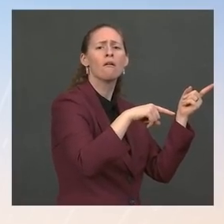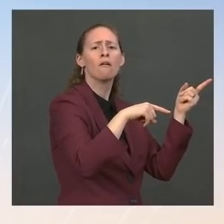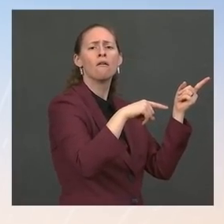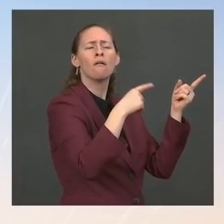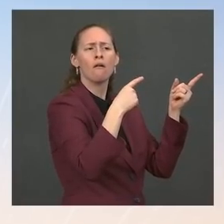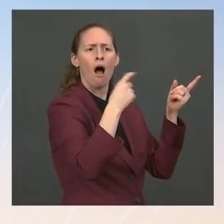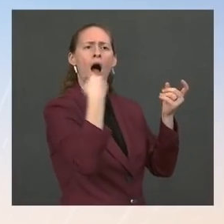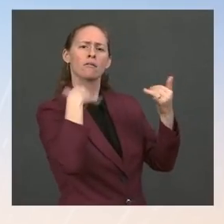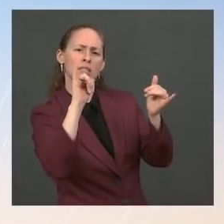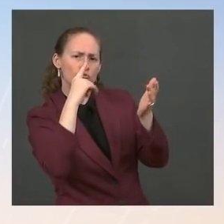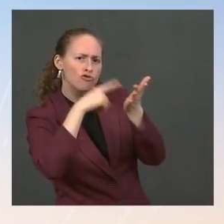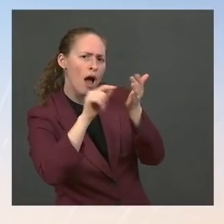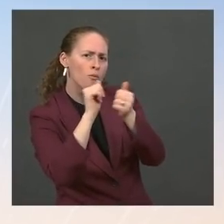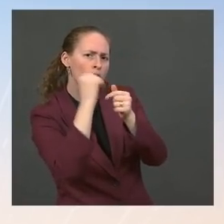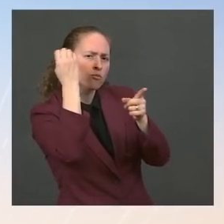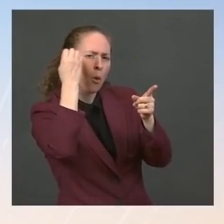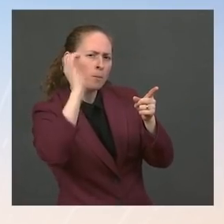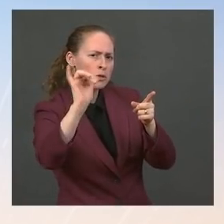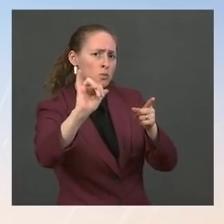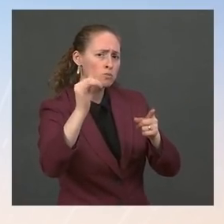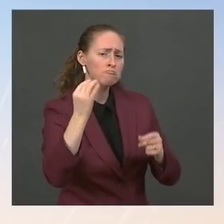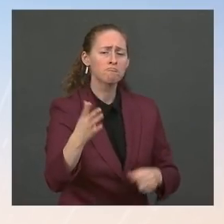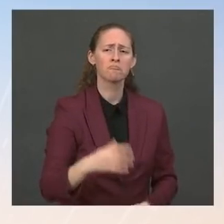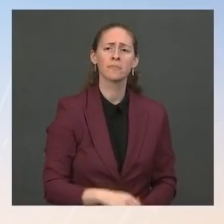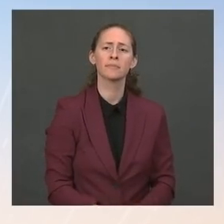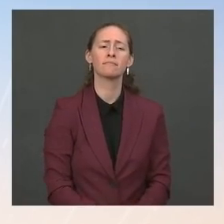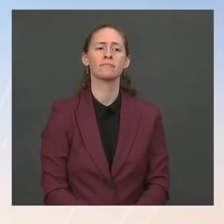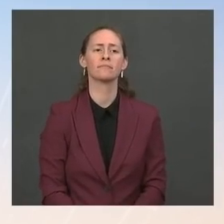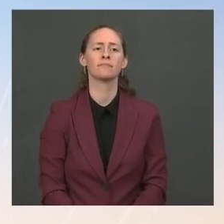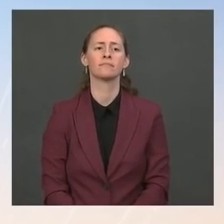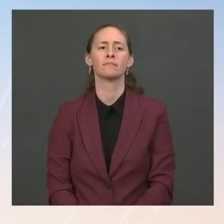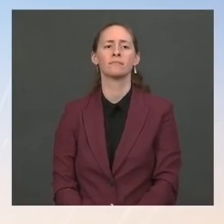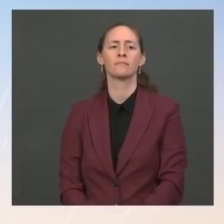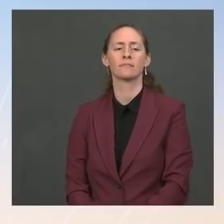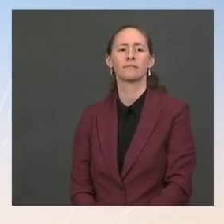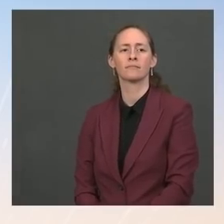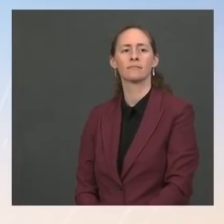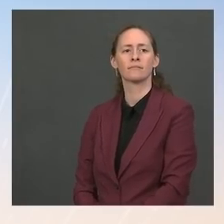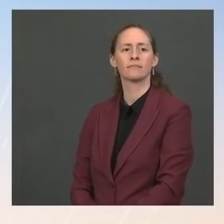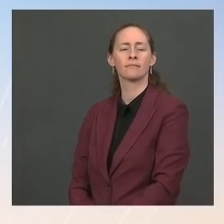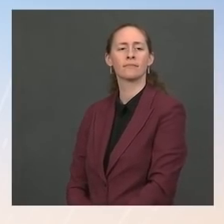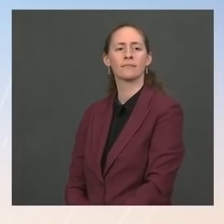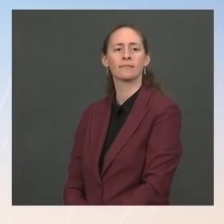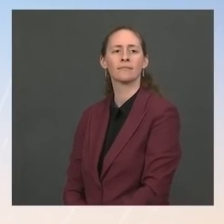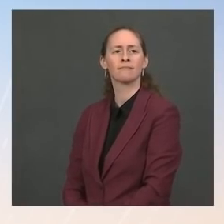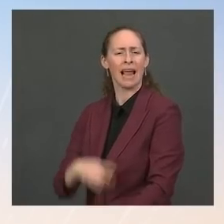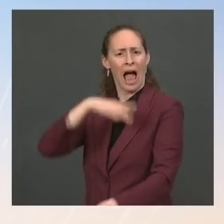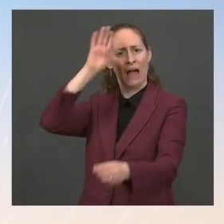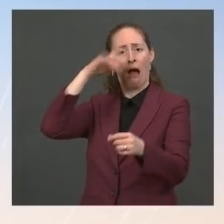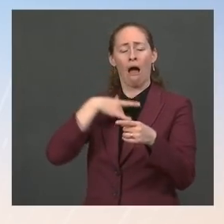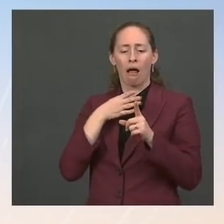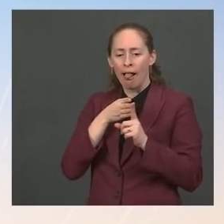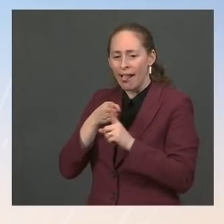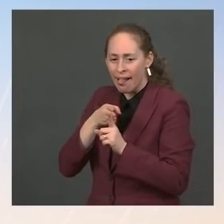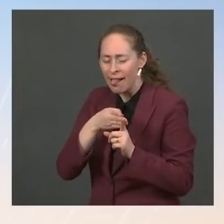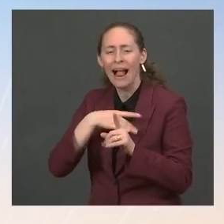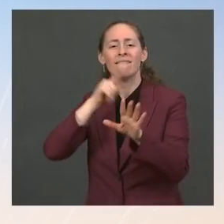to enough people in the back, so I hear. Okay, let's go all the way. Time. The Press: Thank you. Thank you very much, Jen.